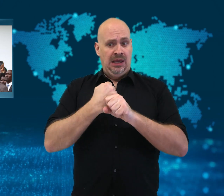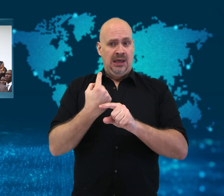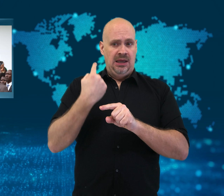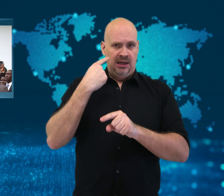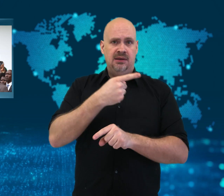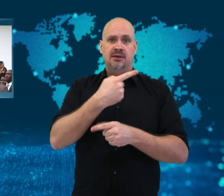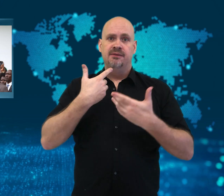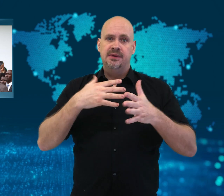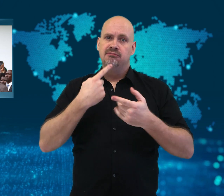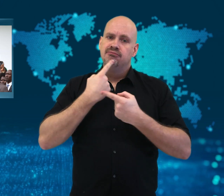Last year,